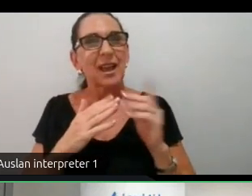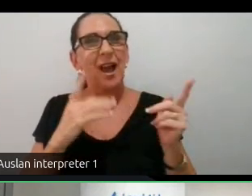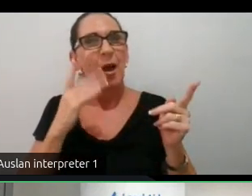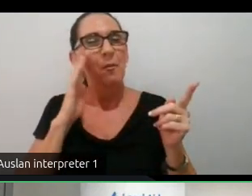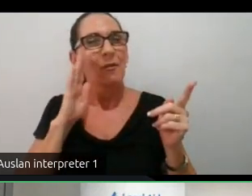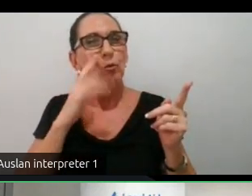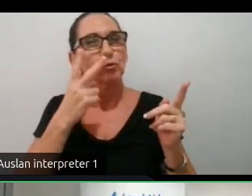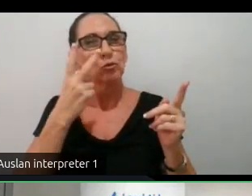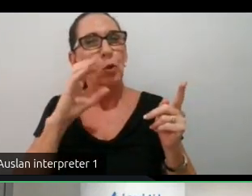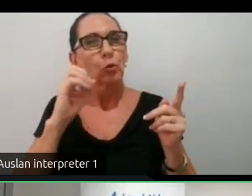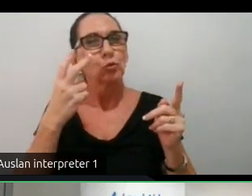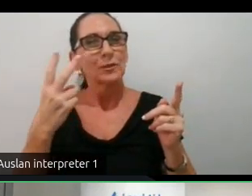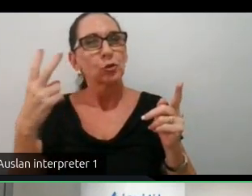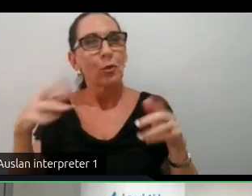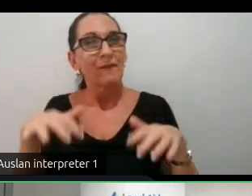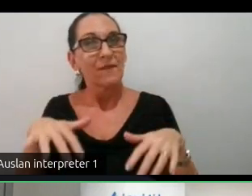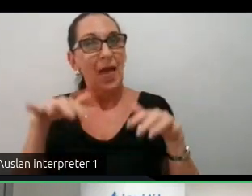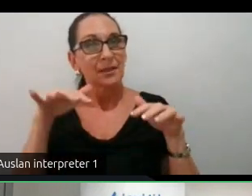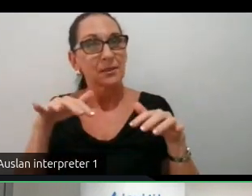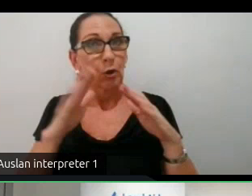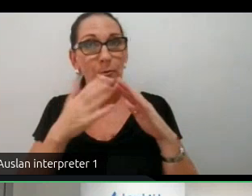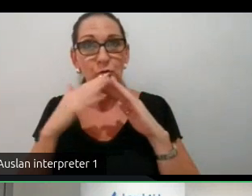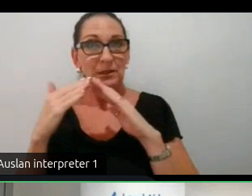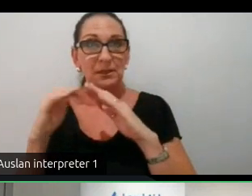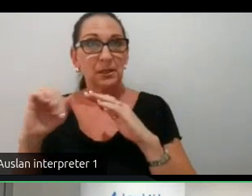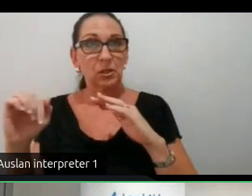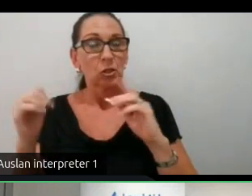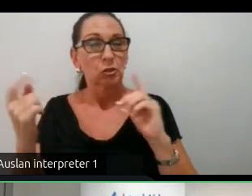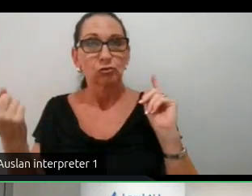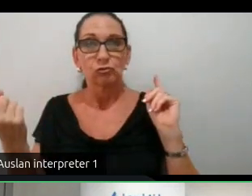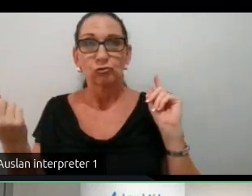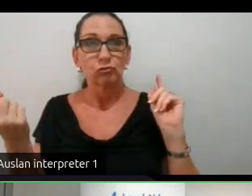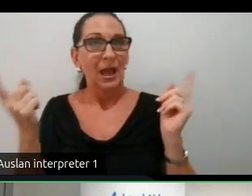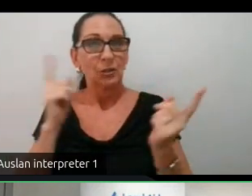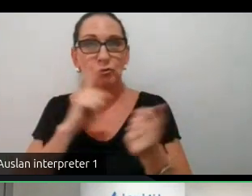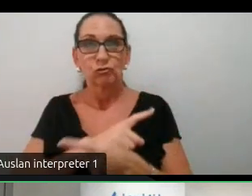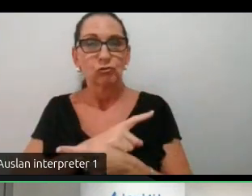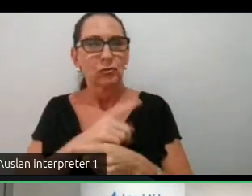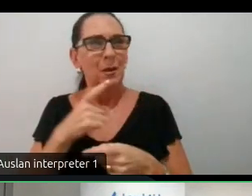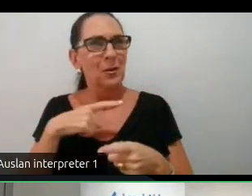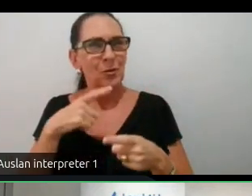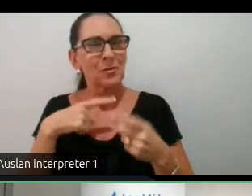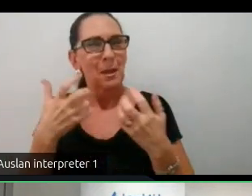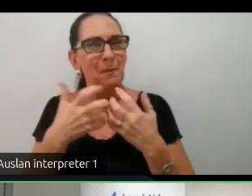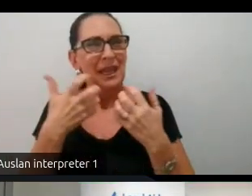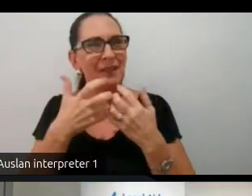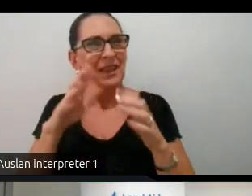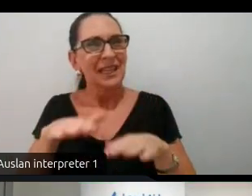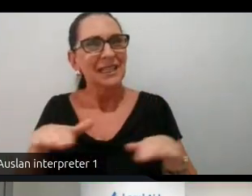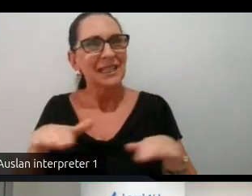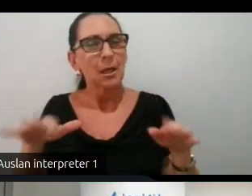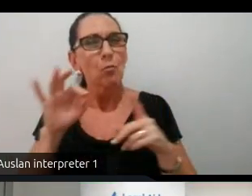the 2022 floods who the community just changed its face because so many of the kids enrolled in the